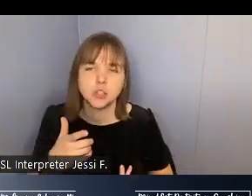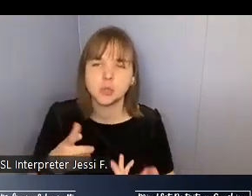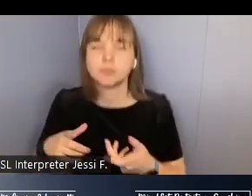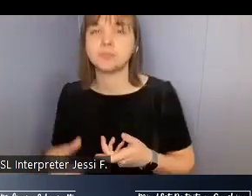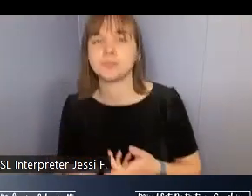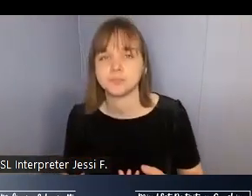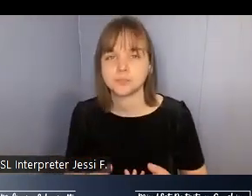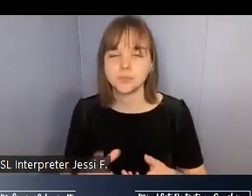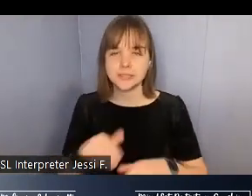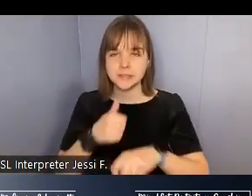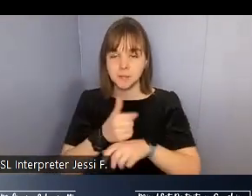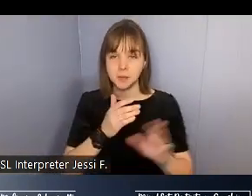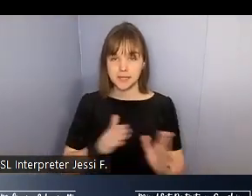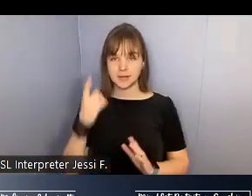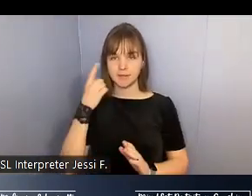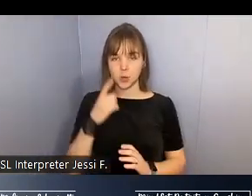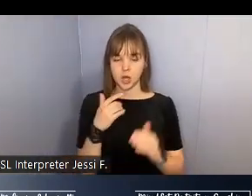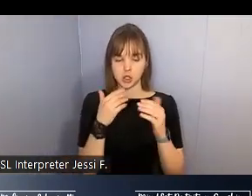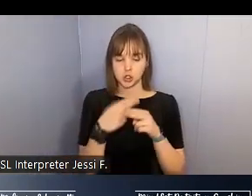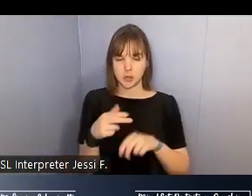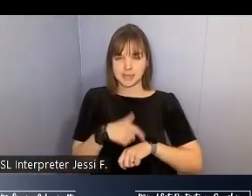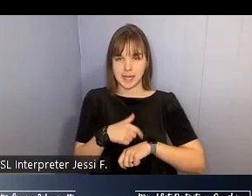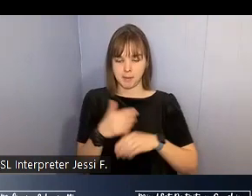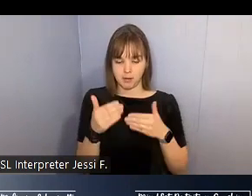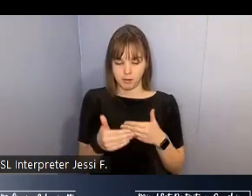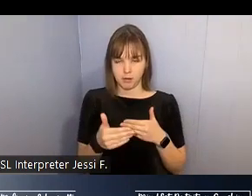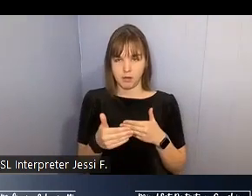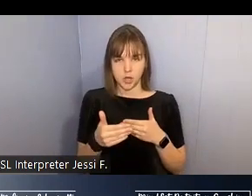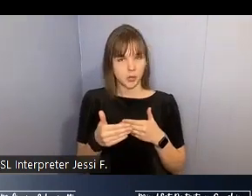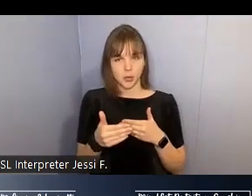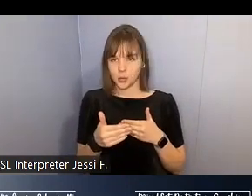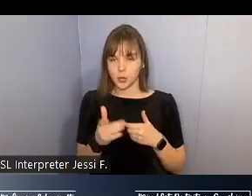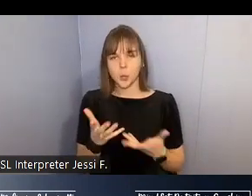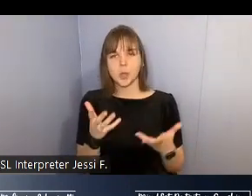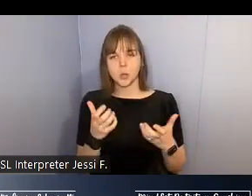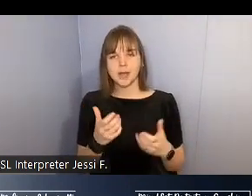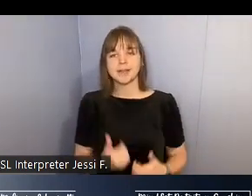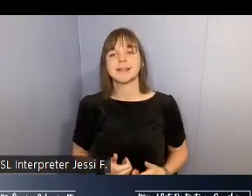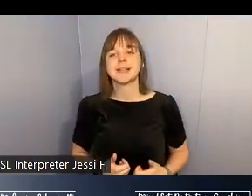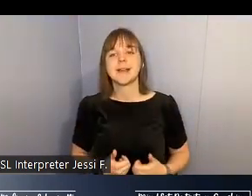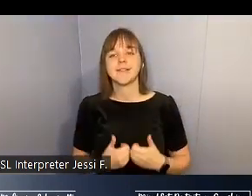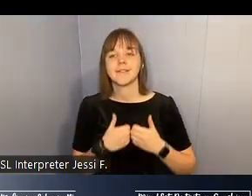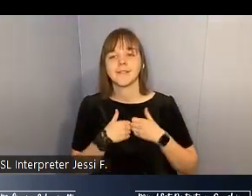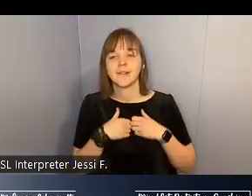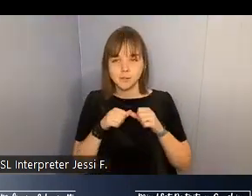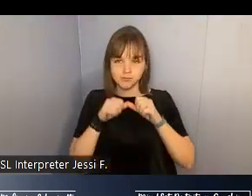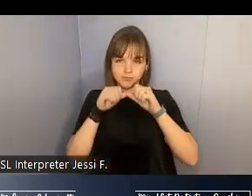in this for the long term? We are talking marathon. We want lifespan and health span, not the next 30 days